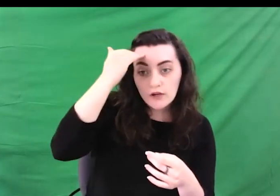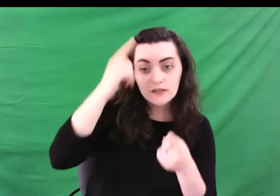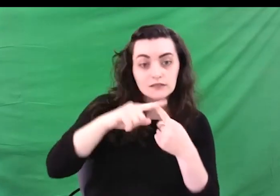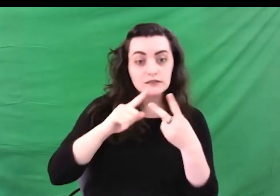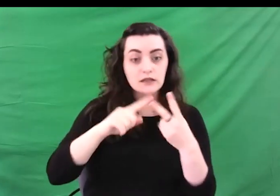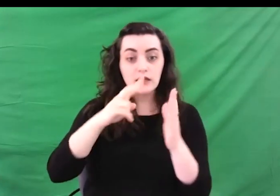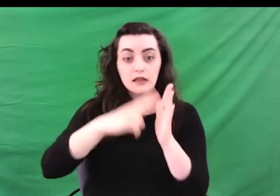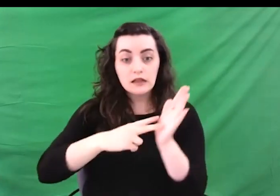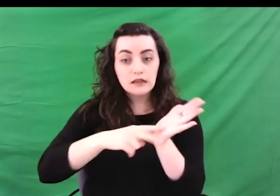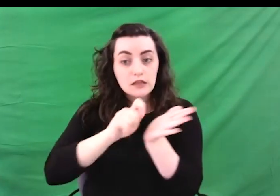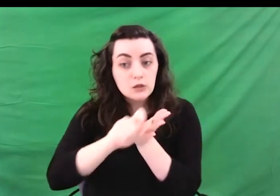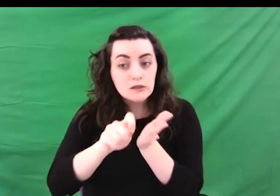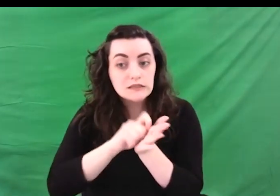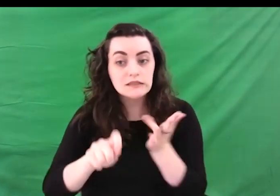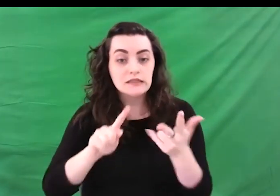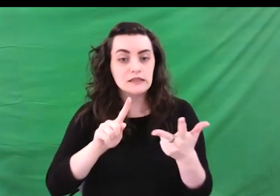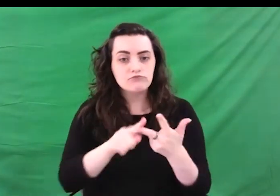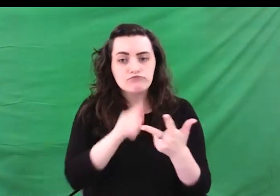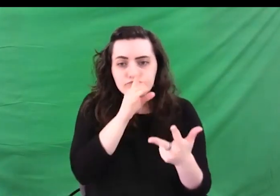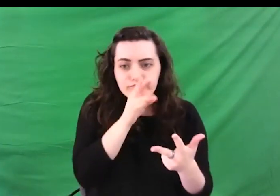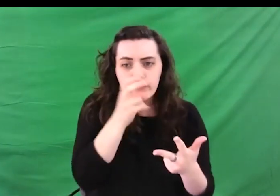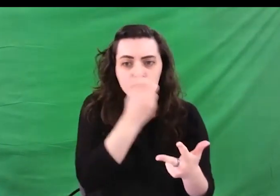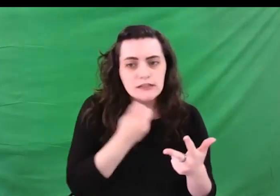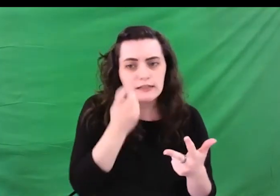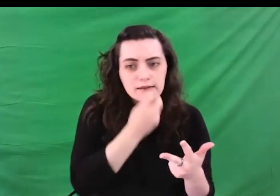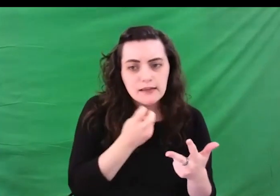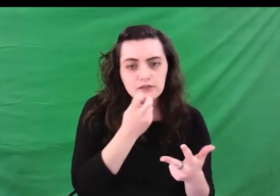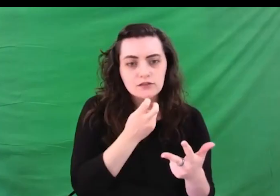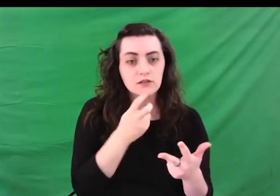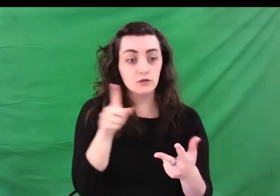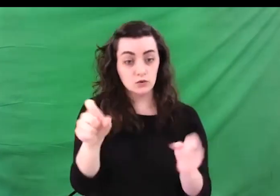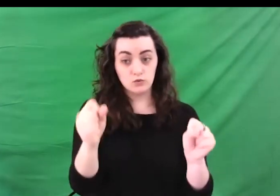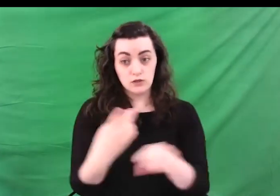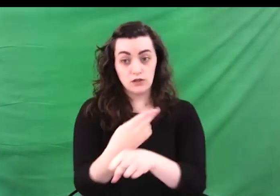articulation, you can use this in conjunction